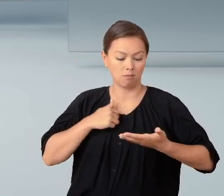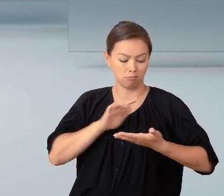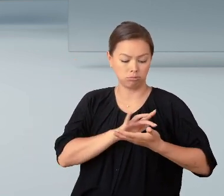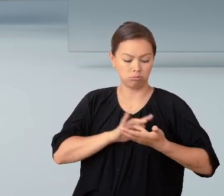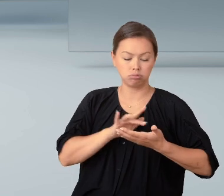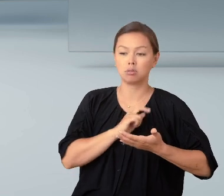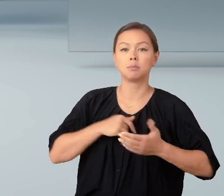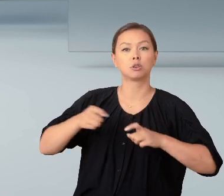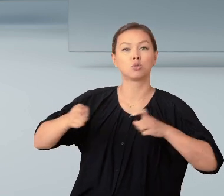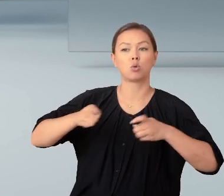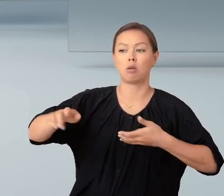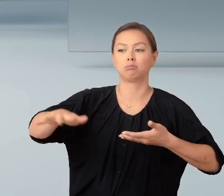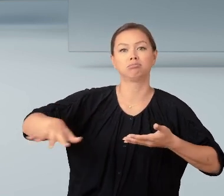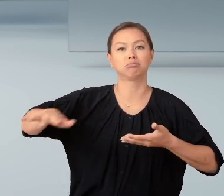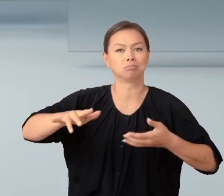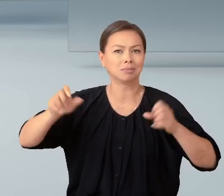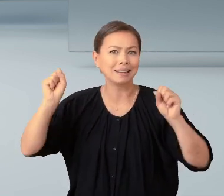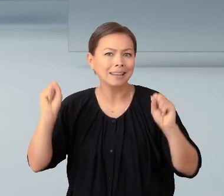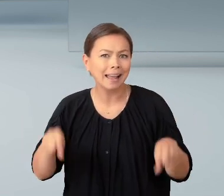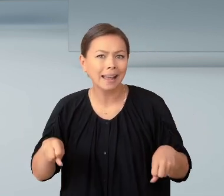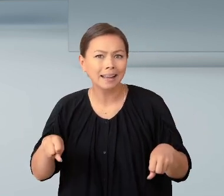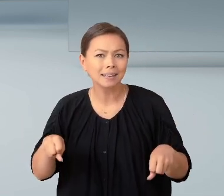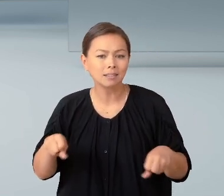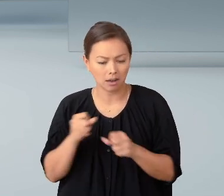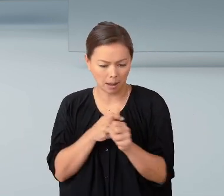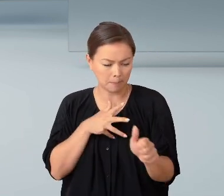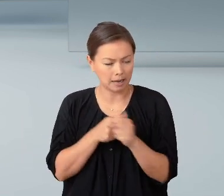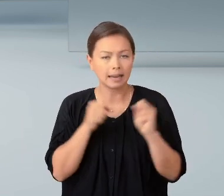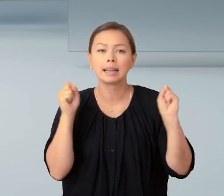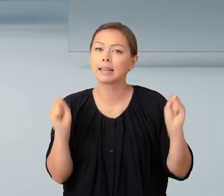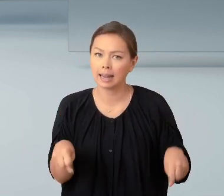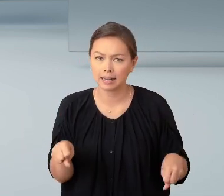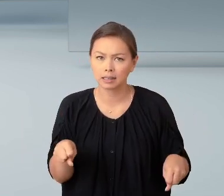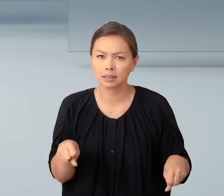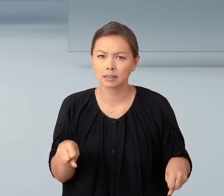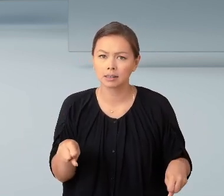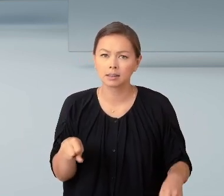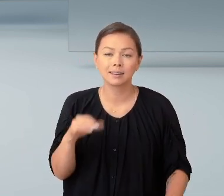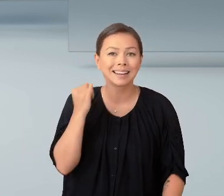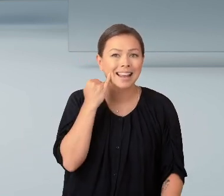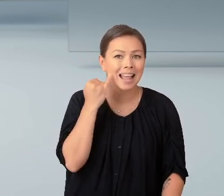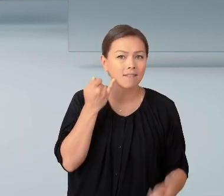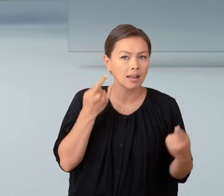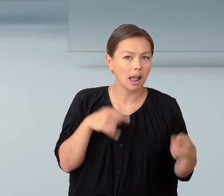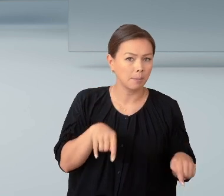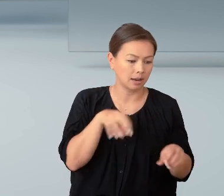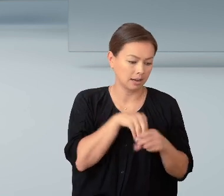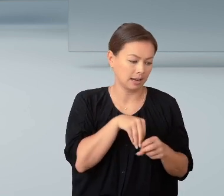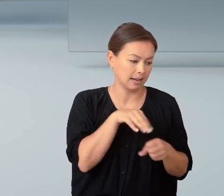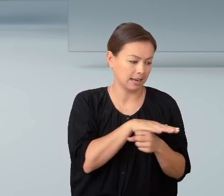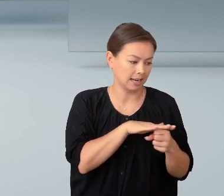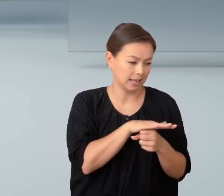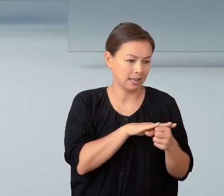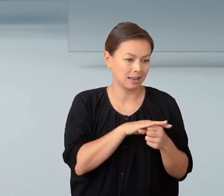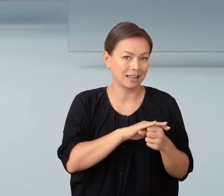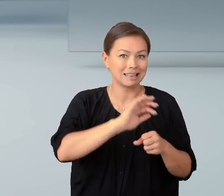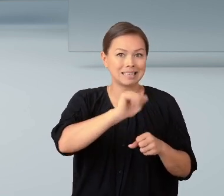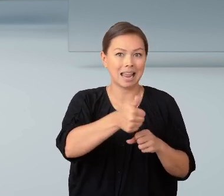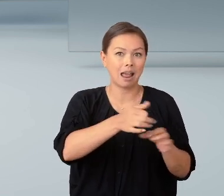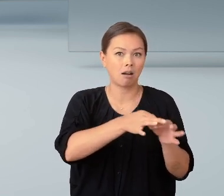What is gonna happen when you need assistance for your on-premise ERP solution and it's 10 releases behind? It's more costly for you